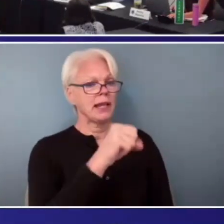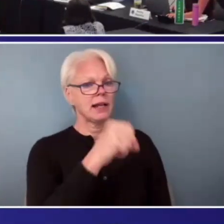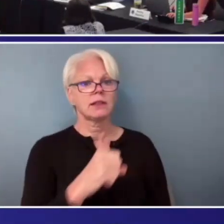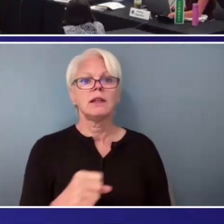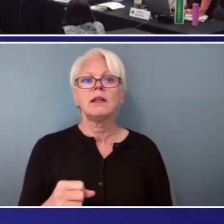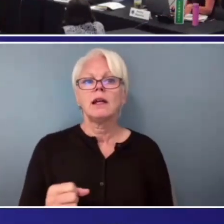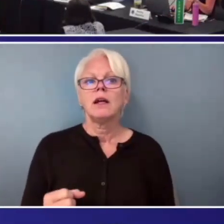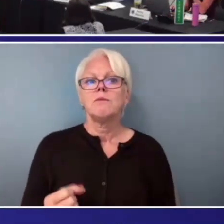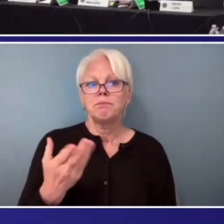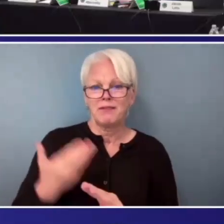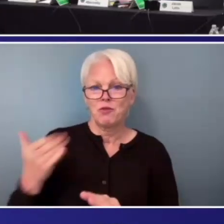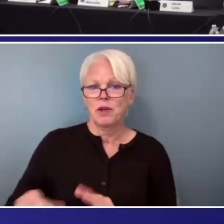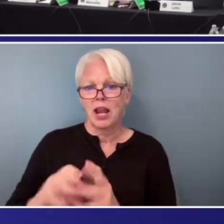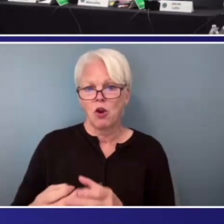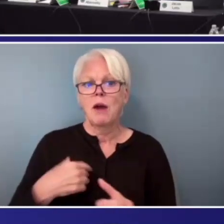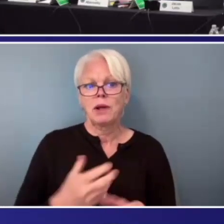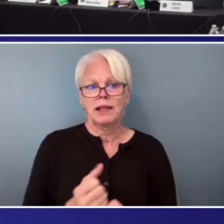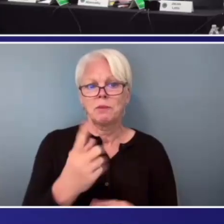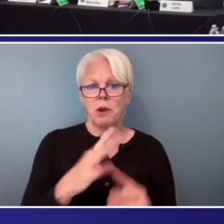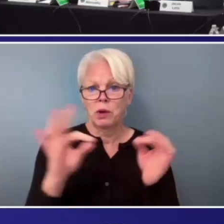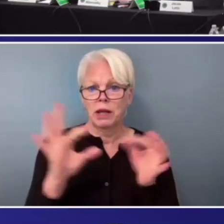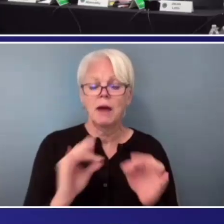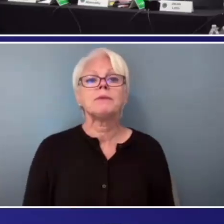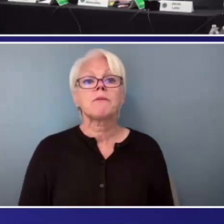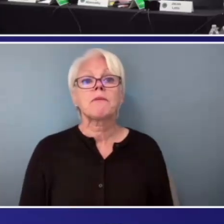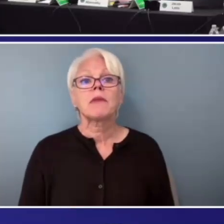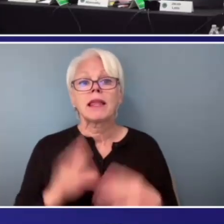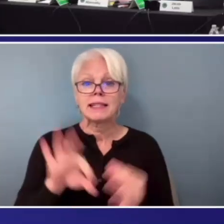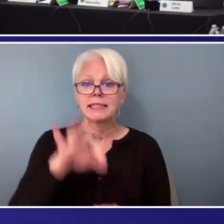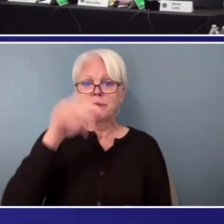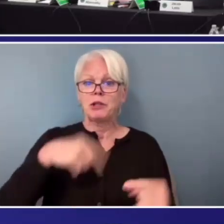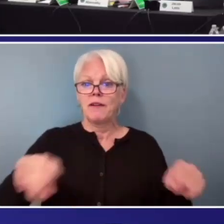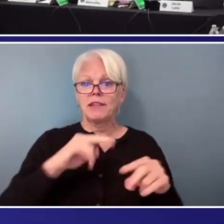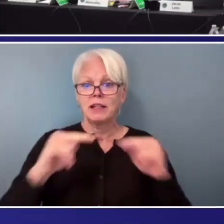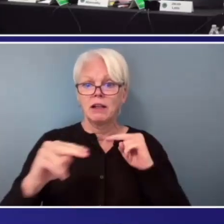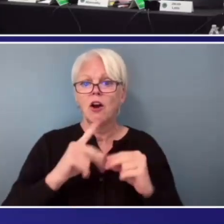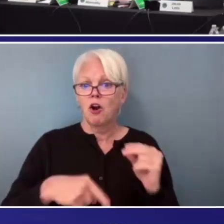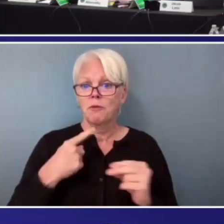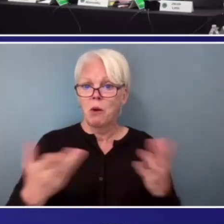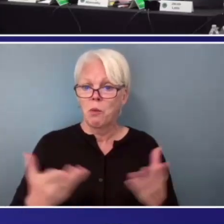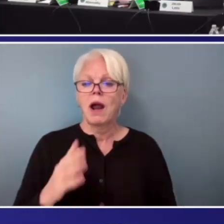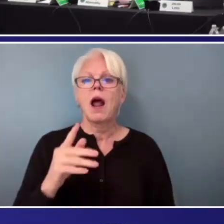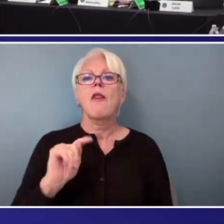caucus. The spirit of these negotiations are about the bill, OBBB,